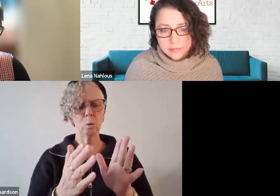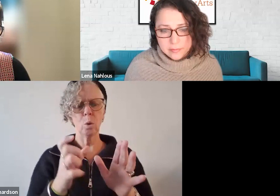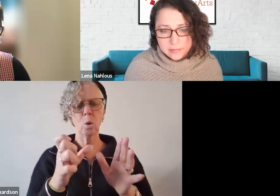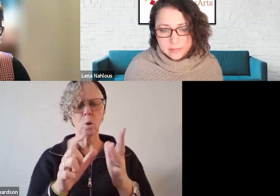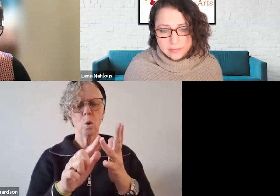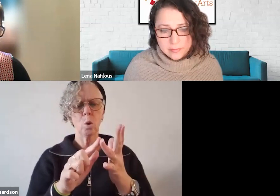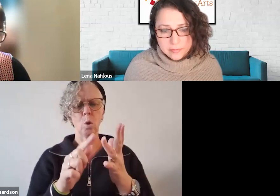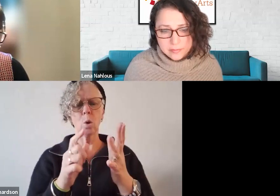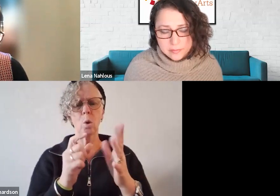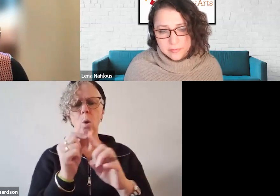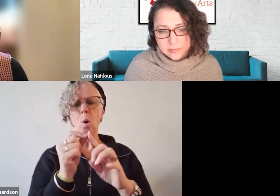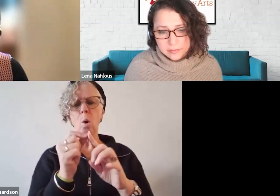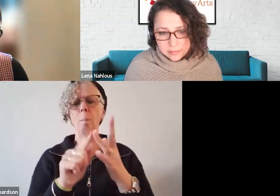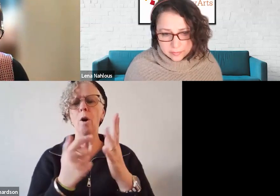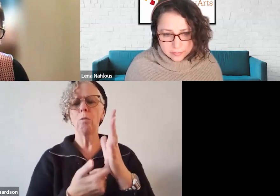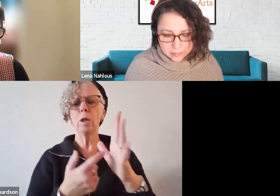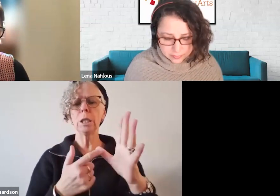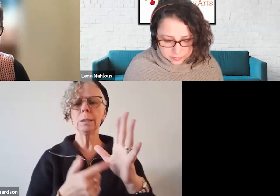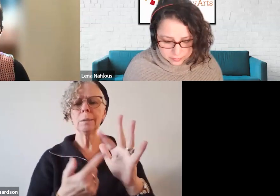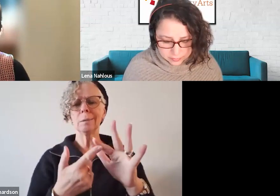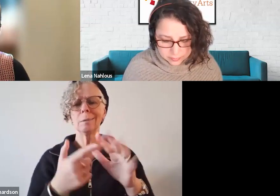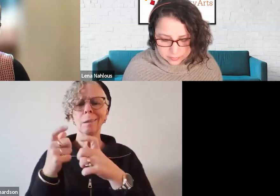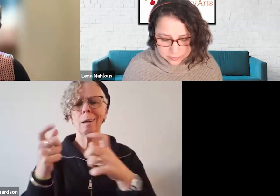which kind of originated in the 1920s,